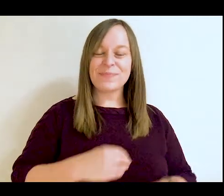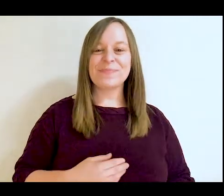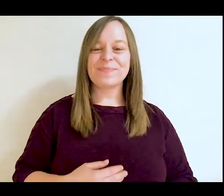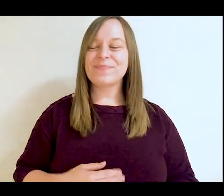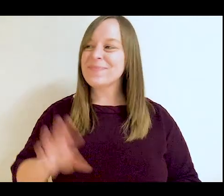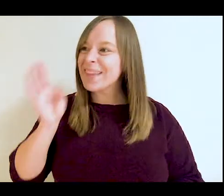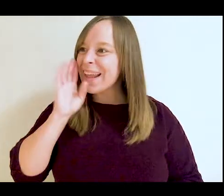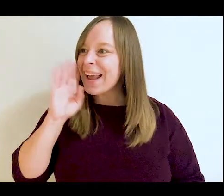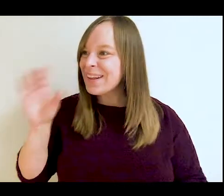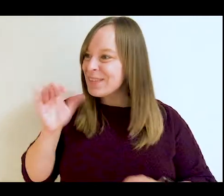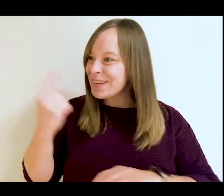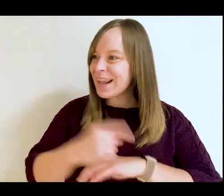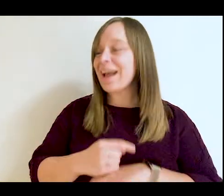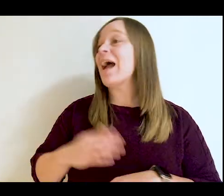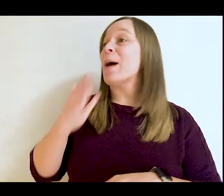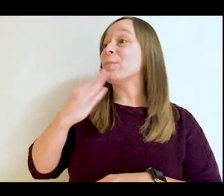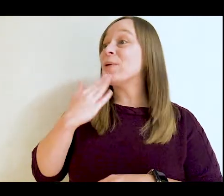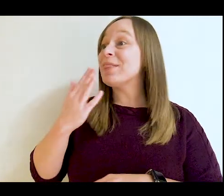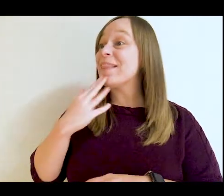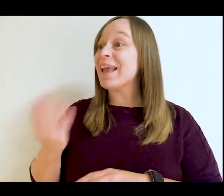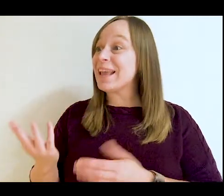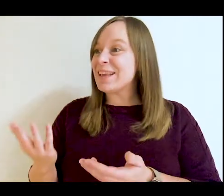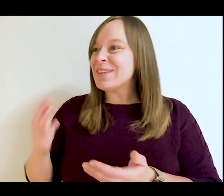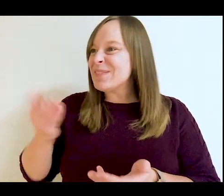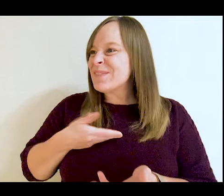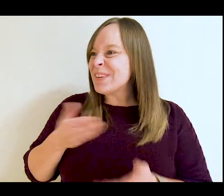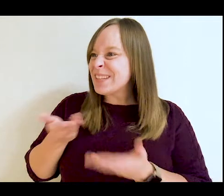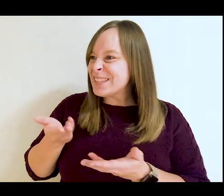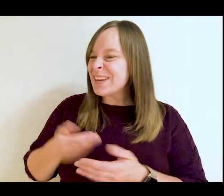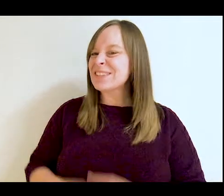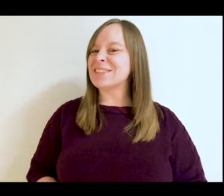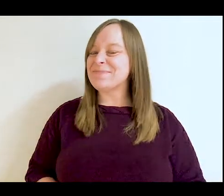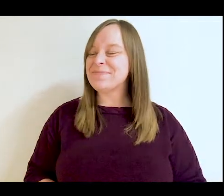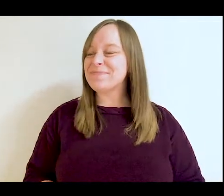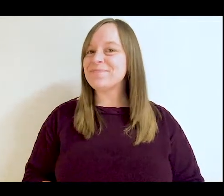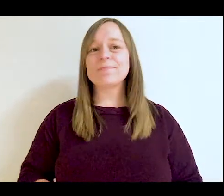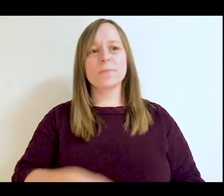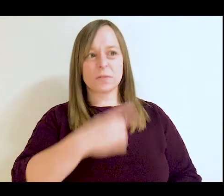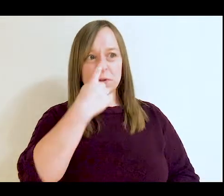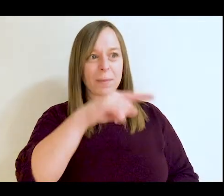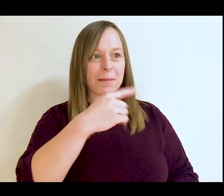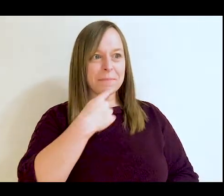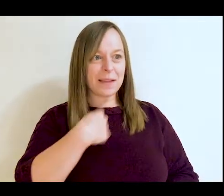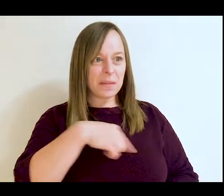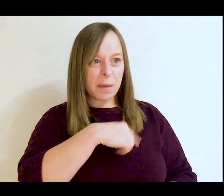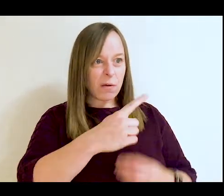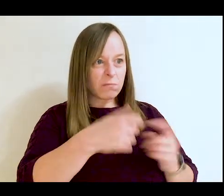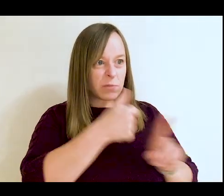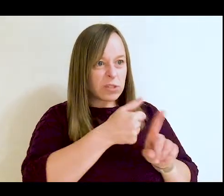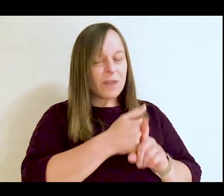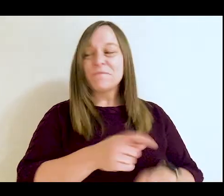Hi Shauncy, how you doing today? S: Hi, I'm good. Thanks -- thank you for the introduction. K: Can you tell us a little bit about yourself?